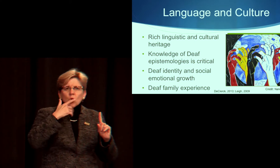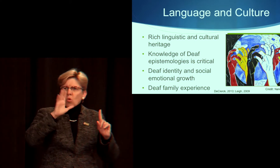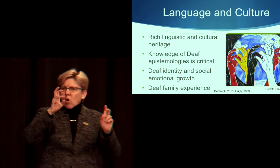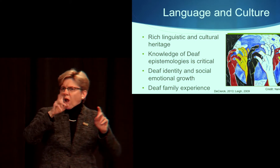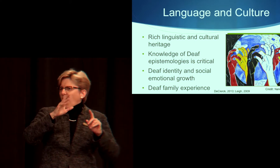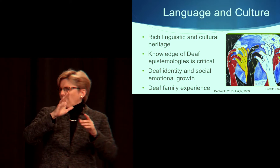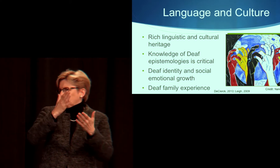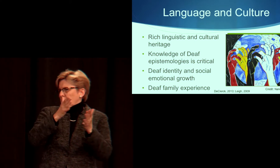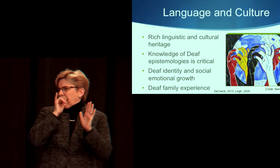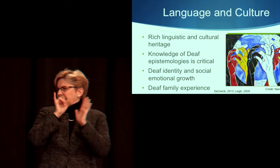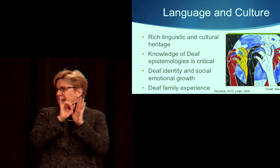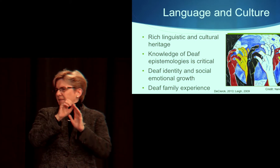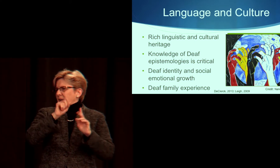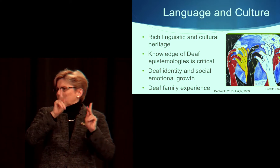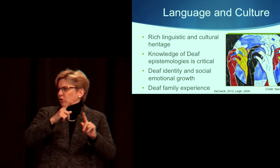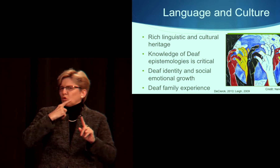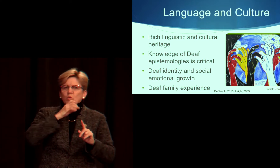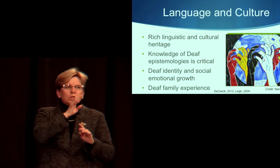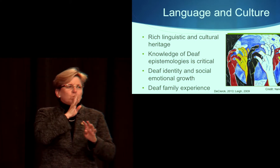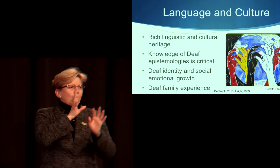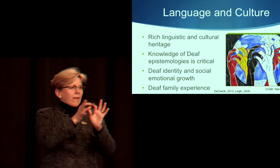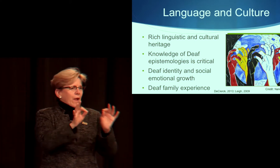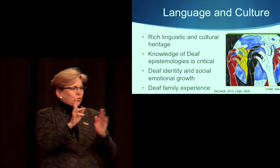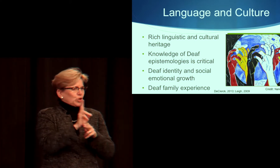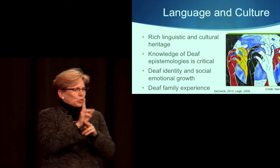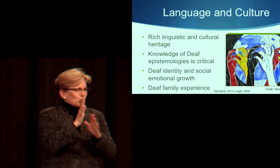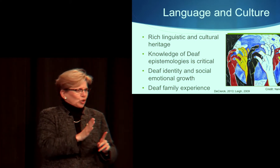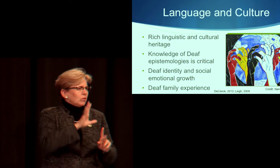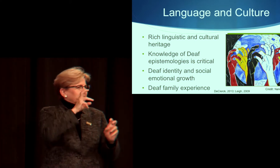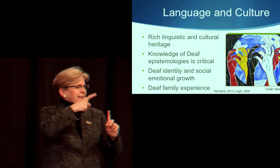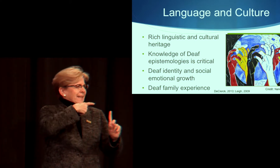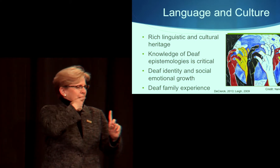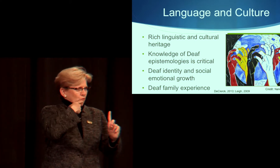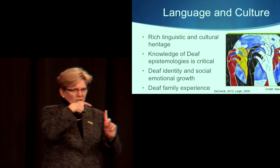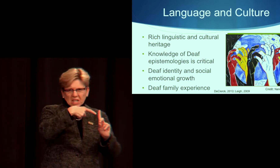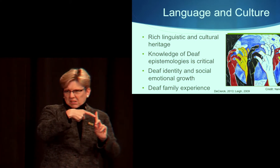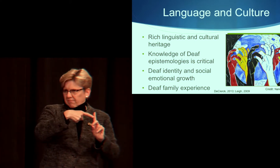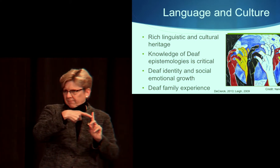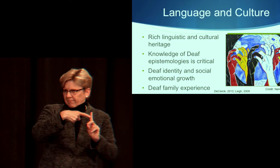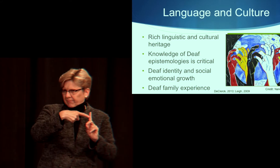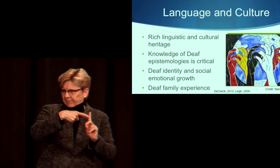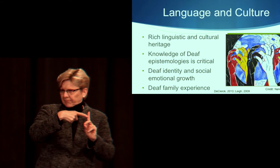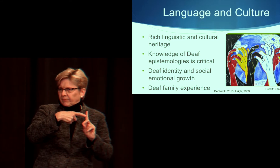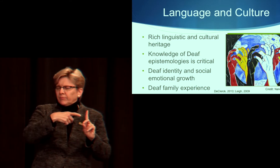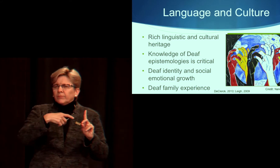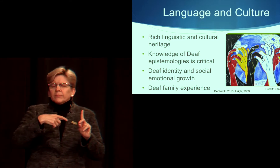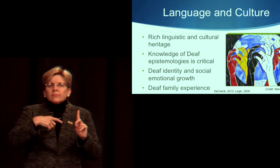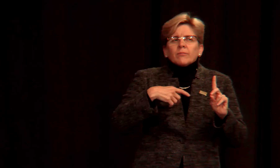those of us who were maybe identified as a person who is a spoken language user or a hearing person.